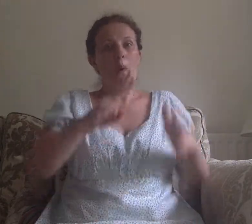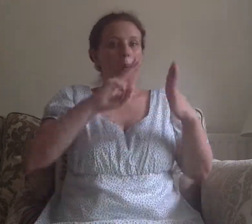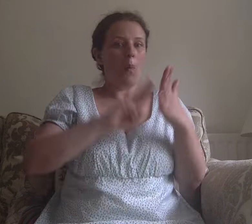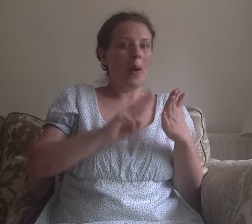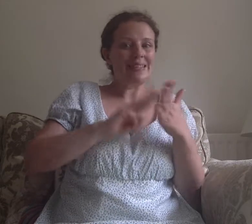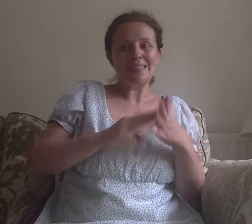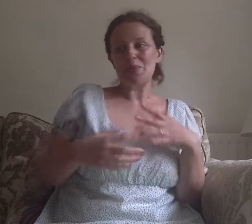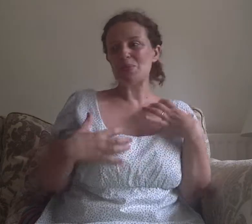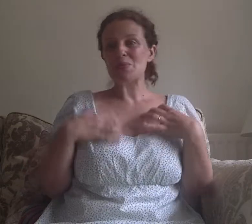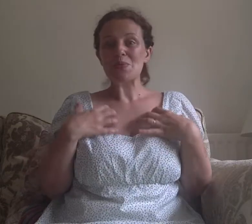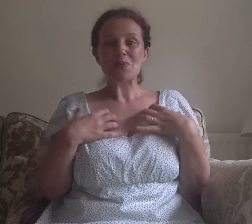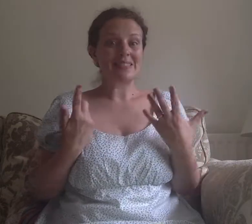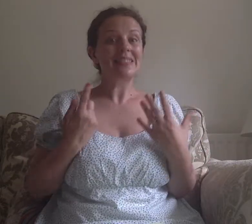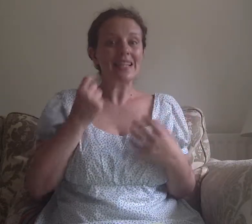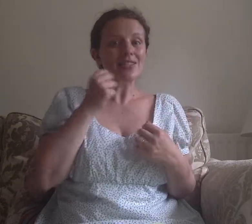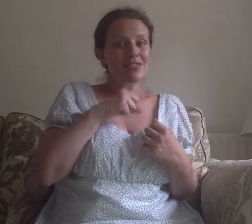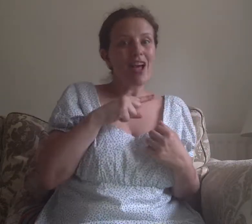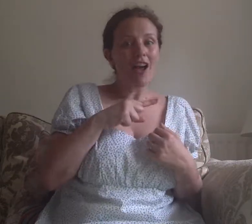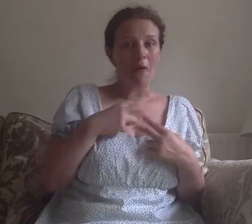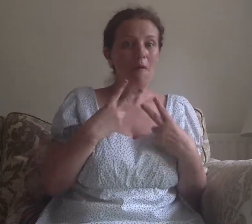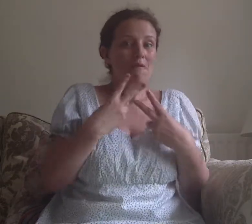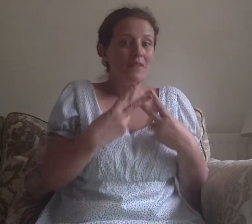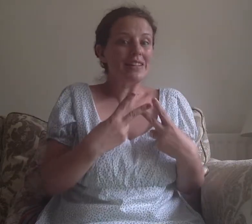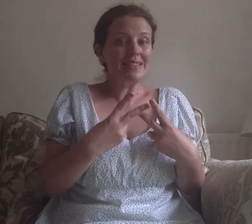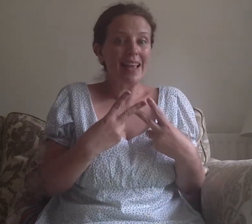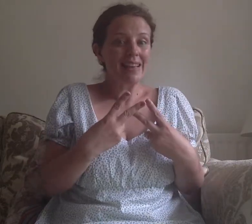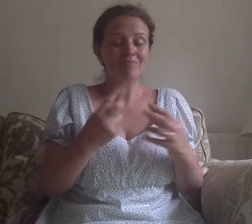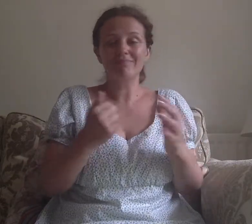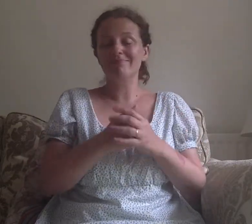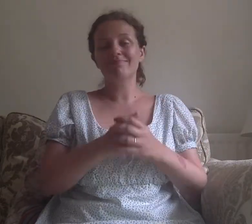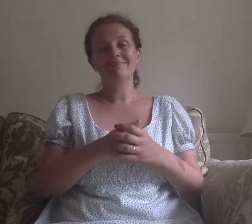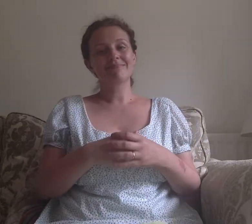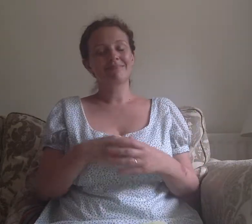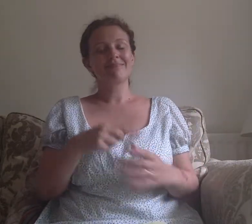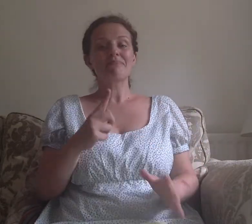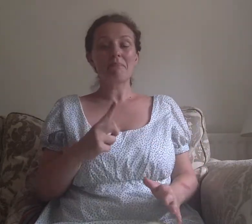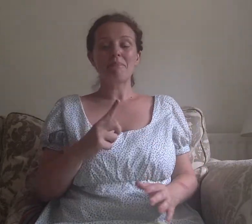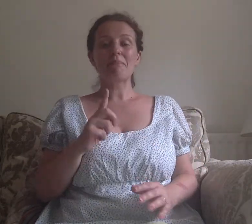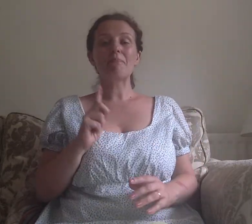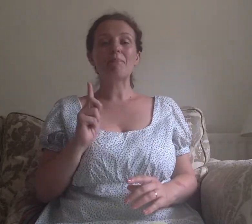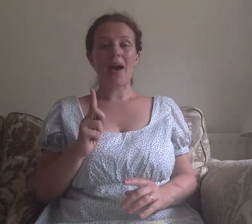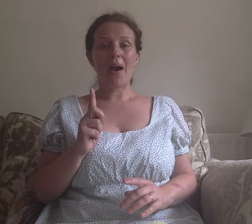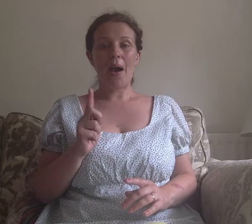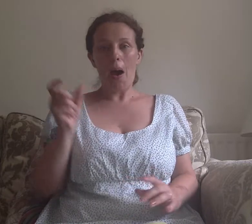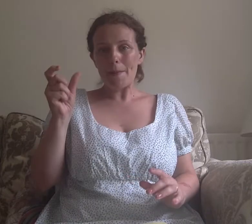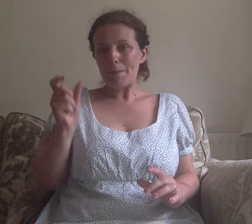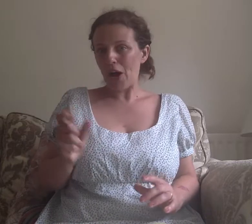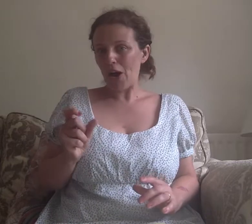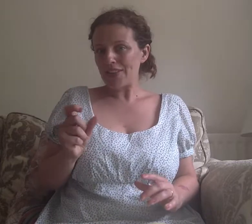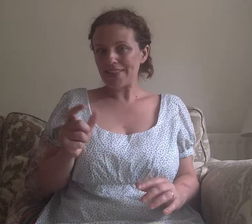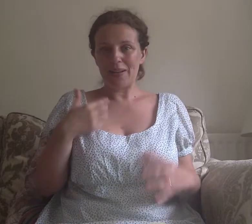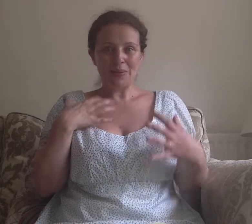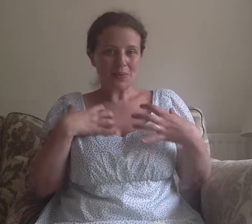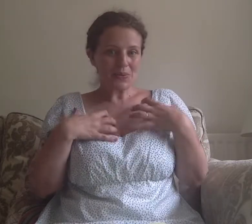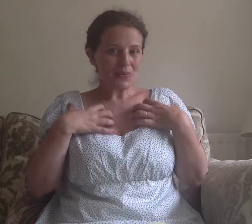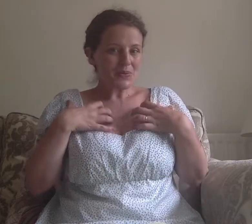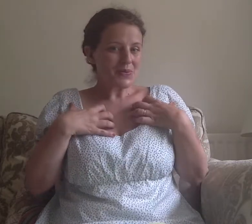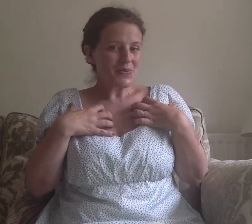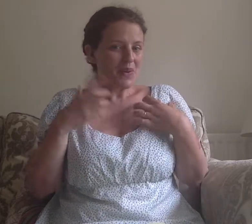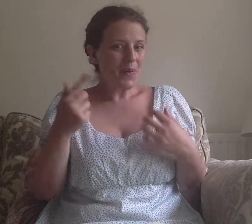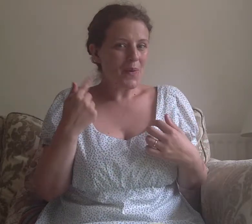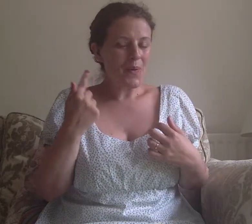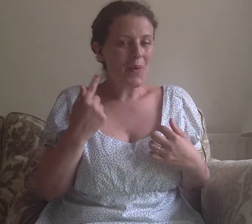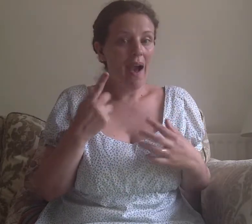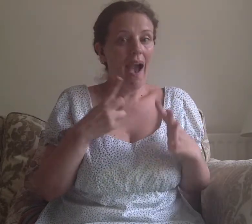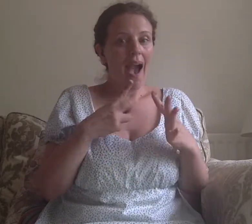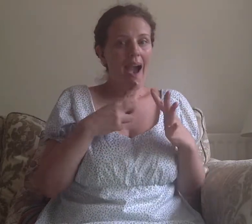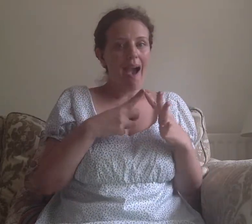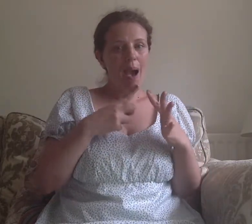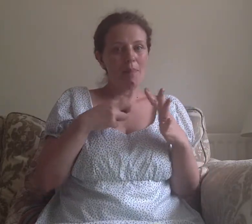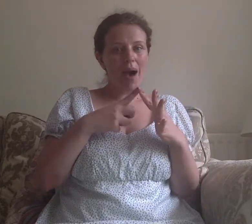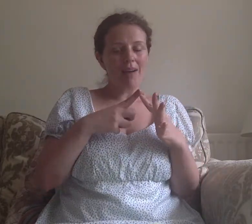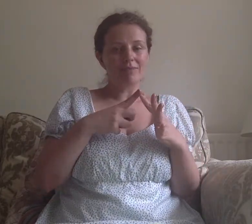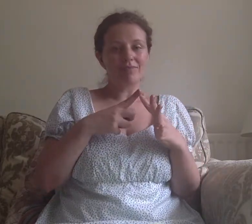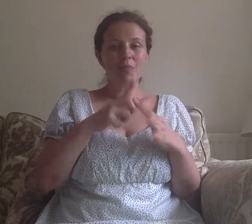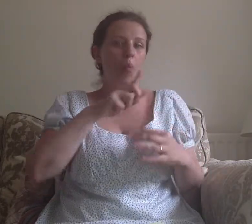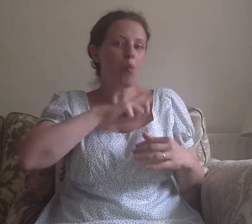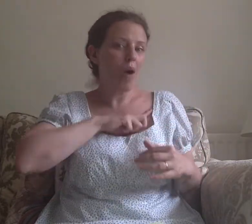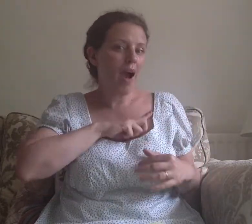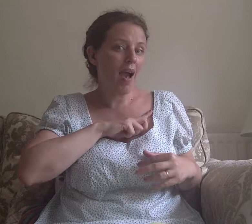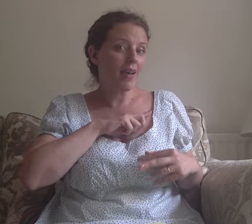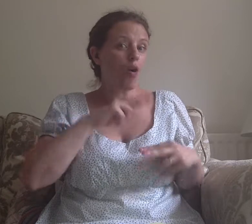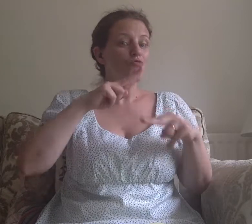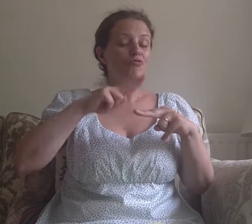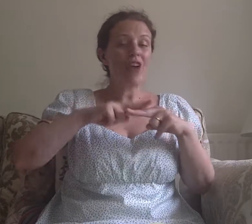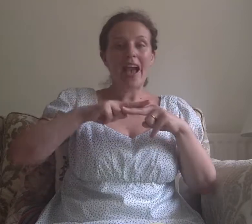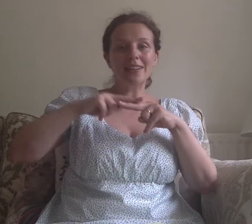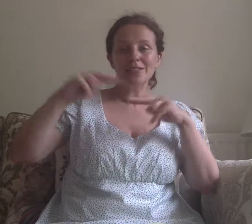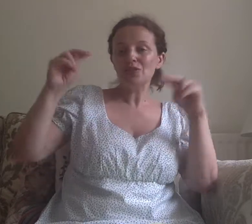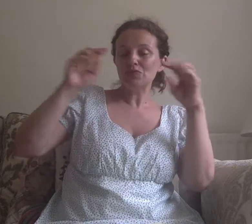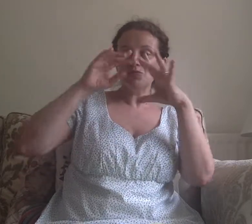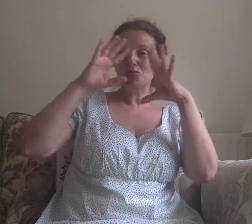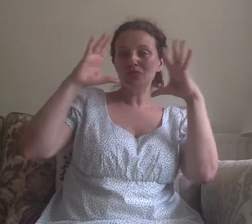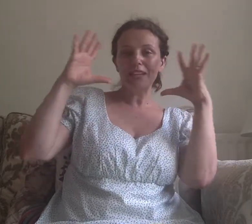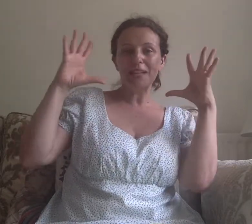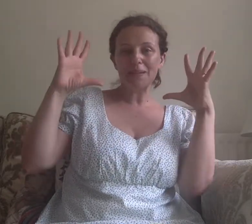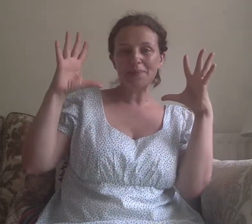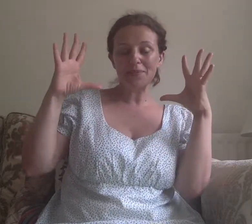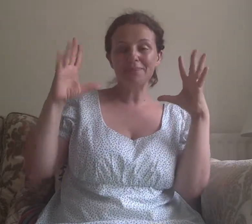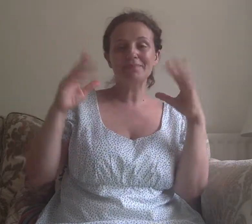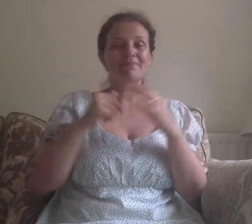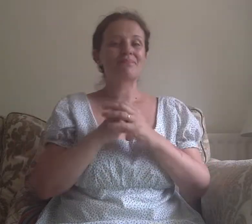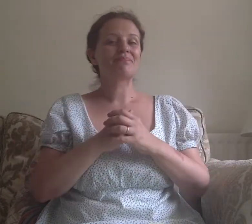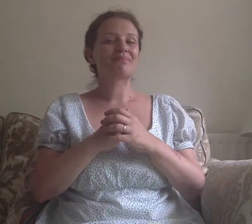The Weston were excited about his son visiting but the person most excited was Emma she had this image of what Frank was like.